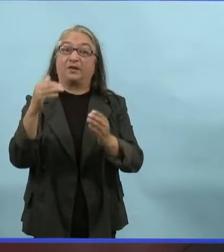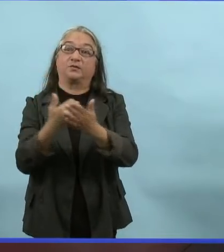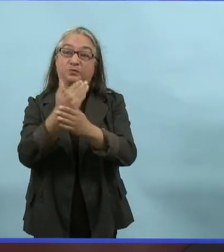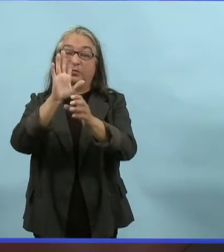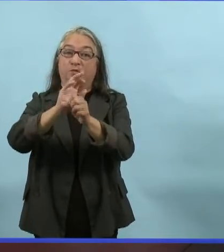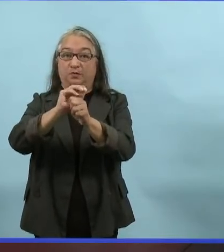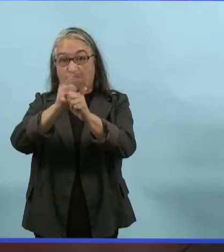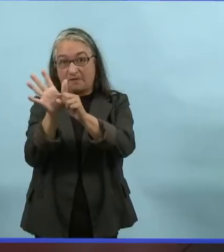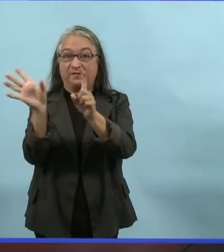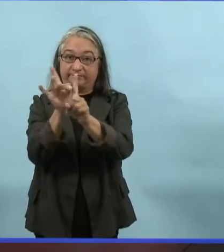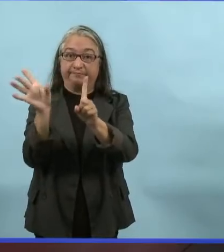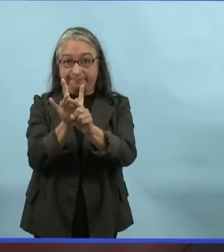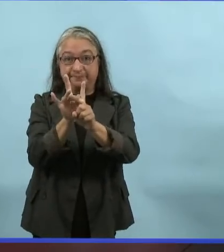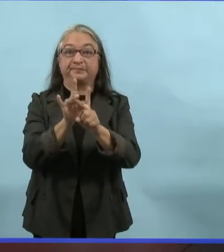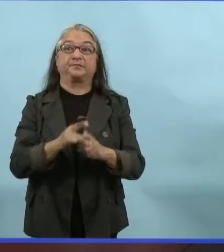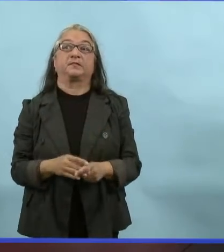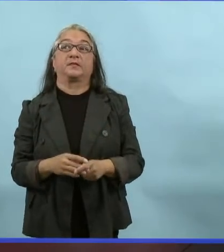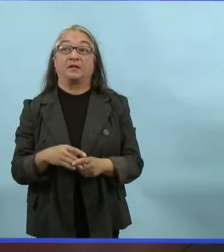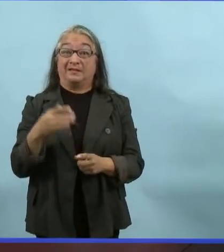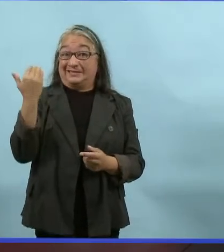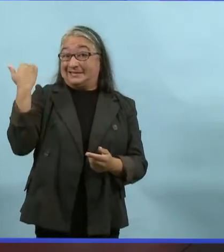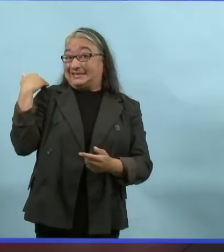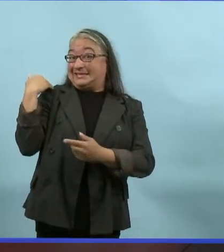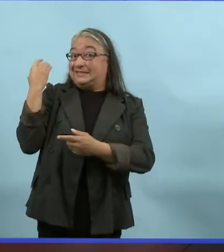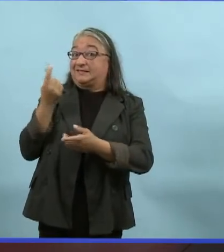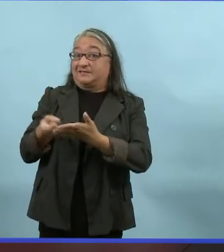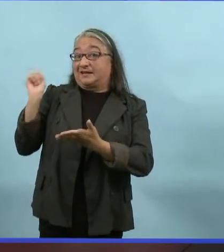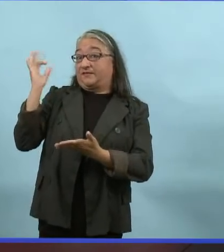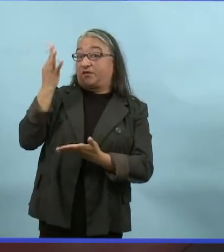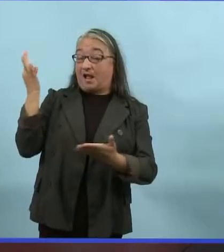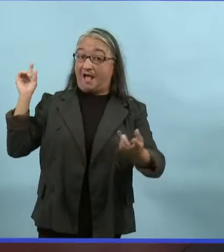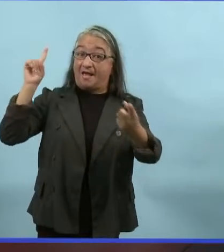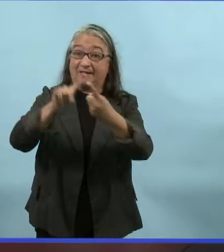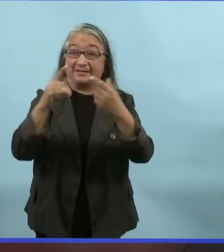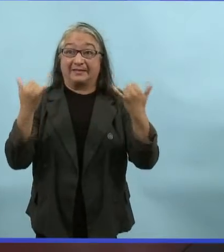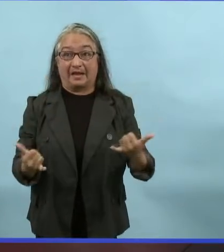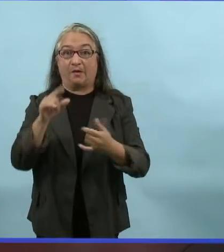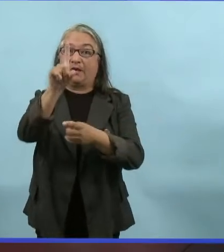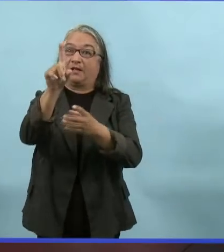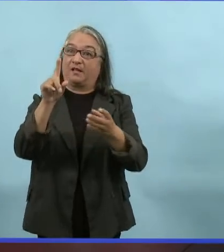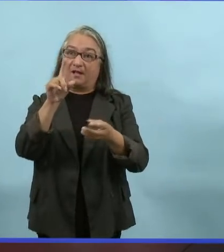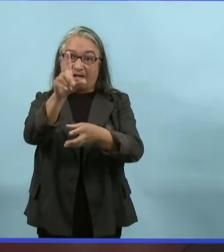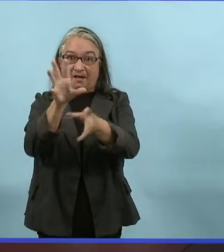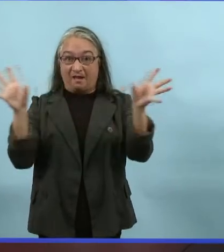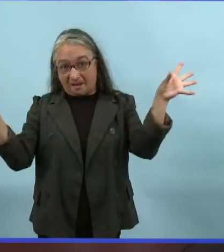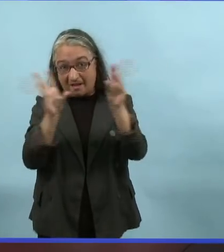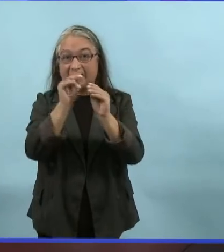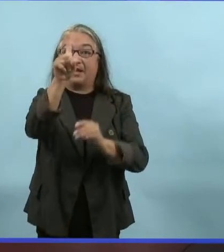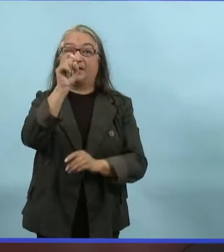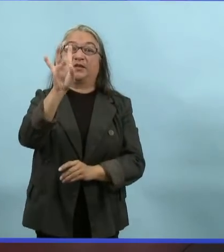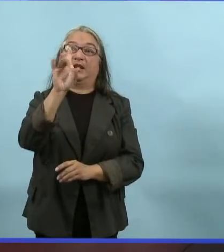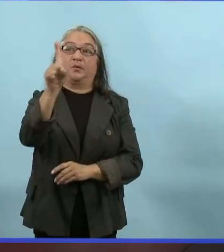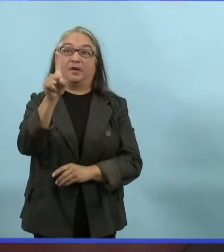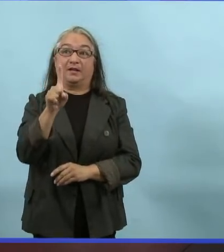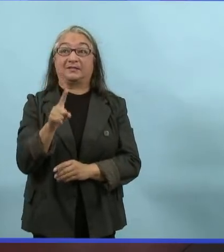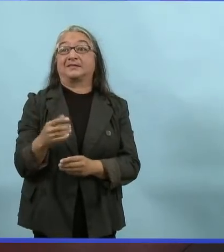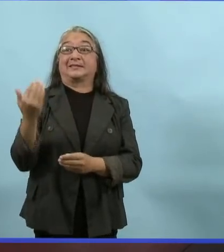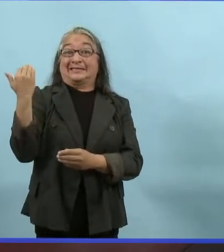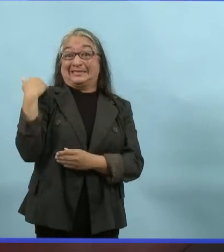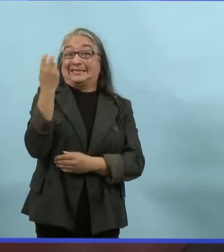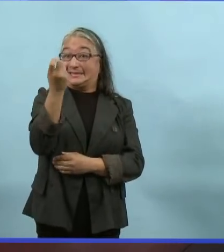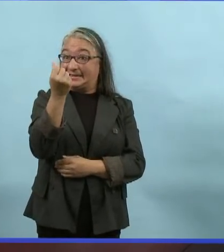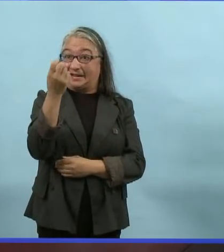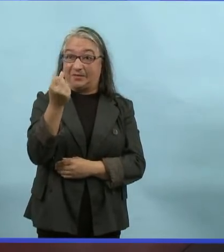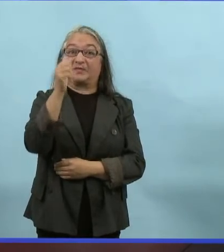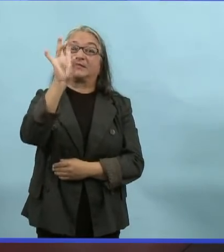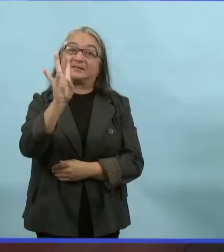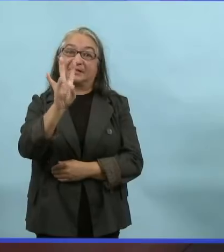includes 87 cases on saturday 63 cases on sunday and 31 cases to report today the current five-day